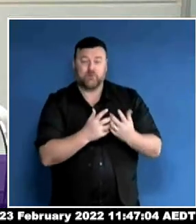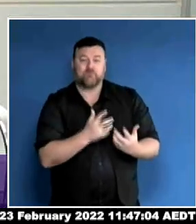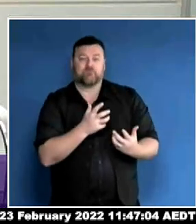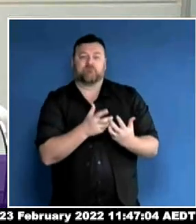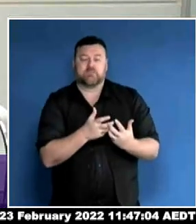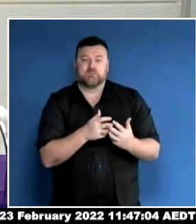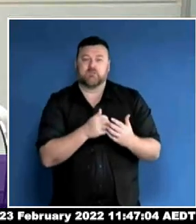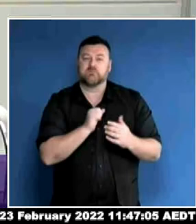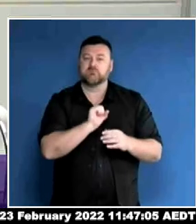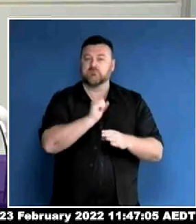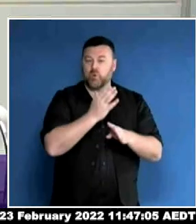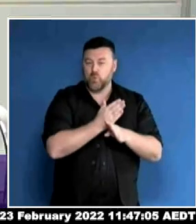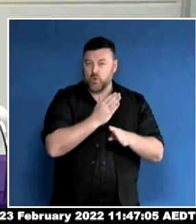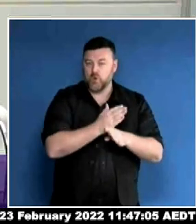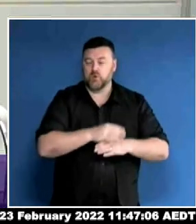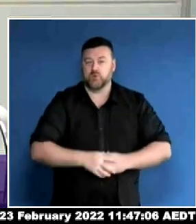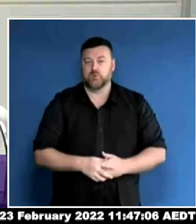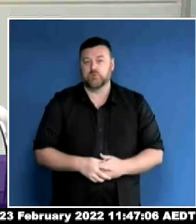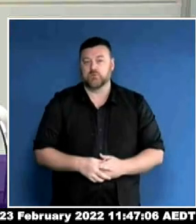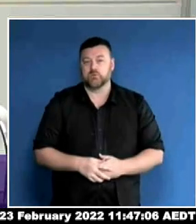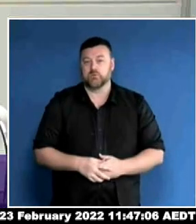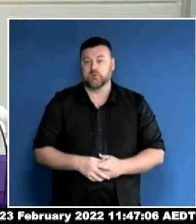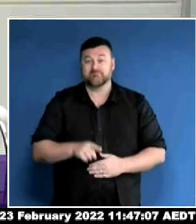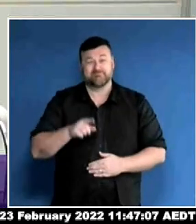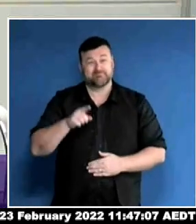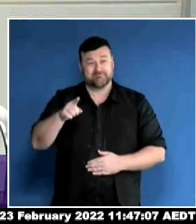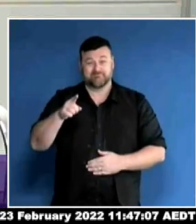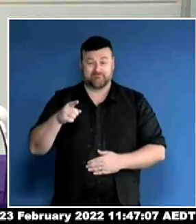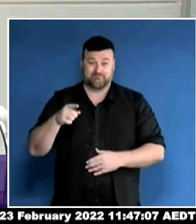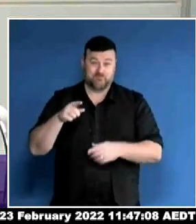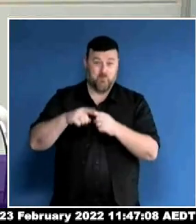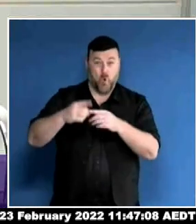aren't very good at these sorts of removals of barriers, for disabled young people it is